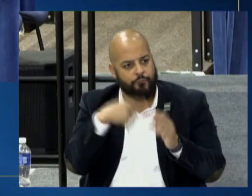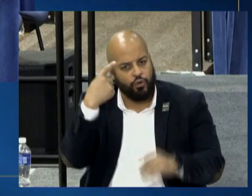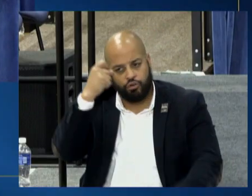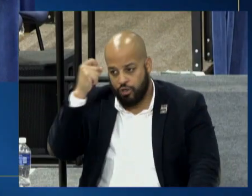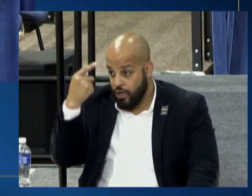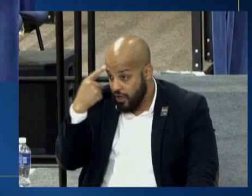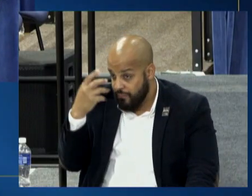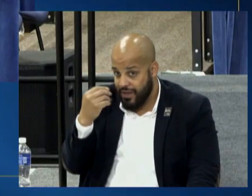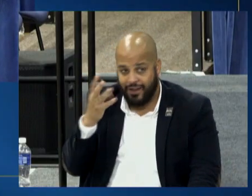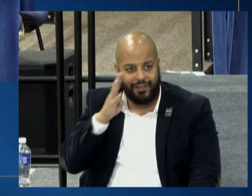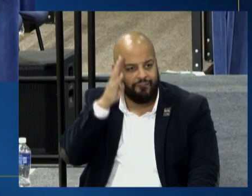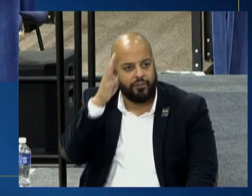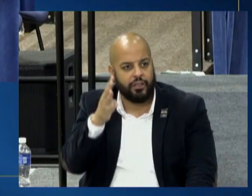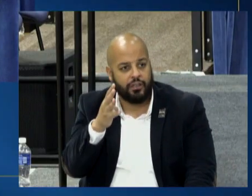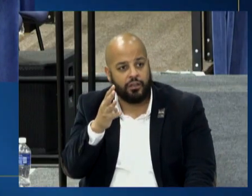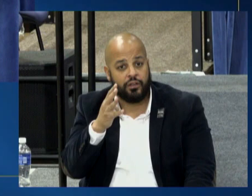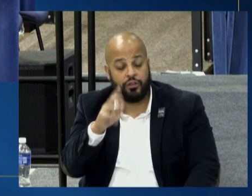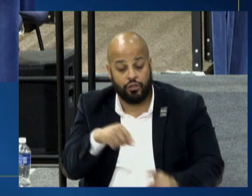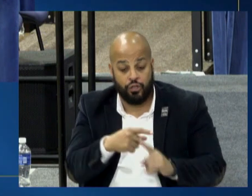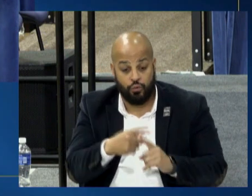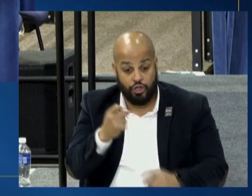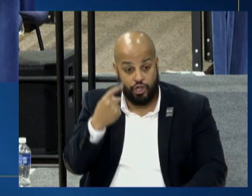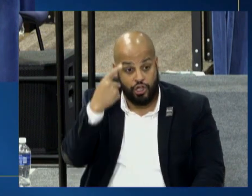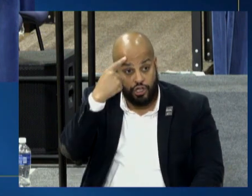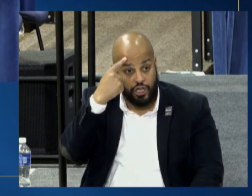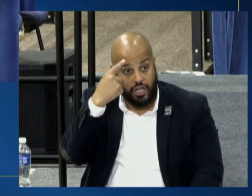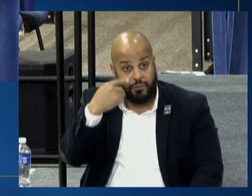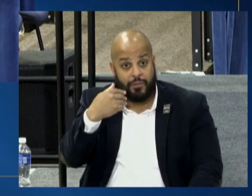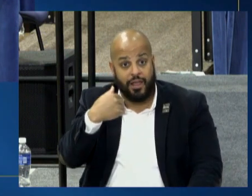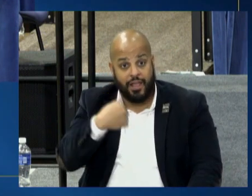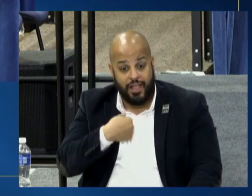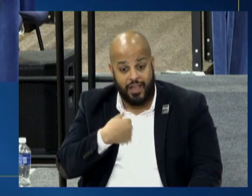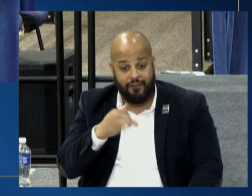where the government acts as a catalyst. It's not that we know all. We act as a